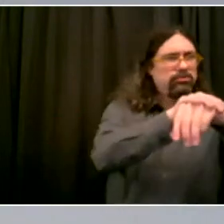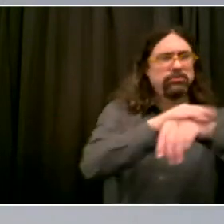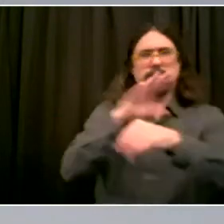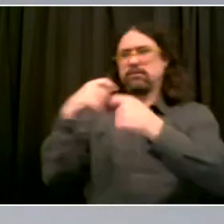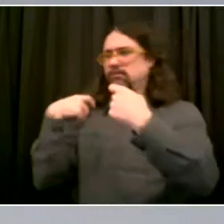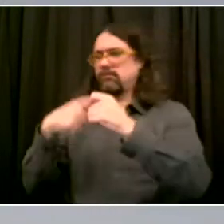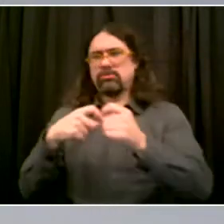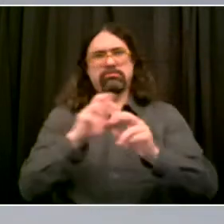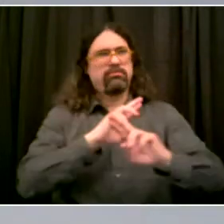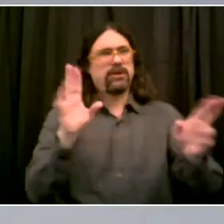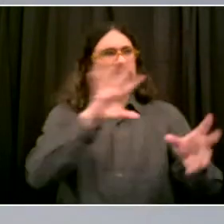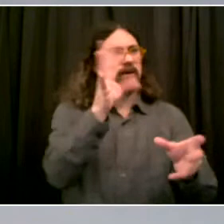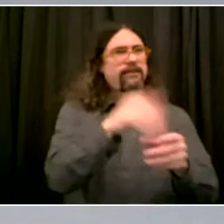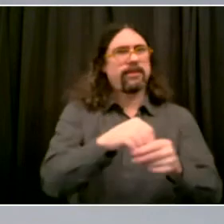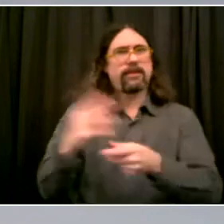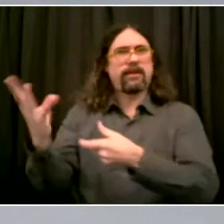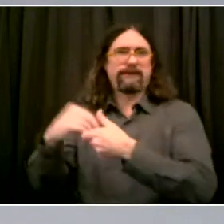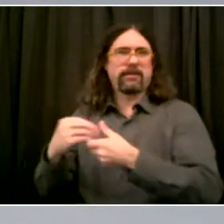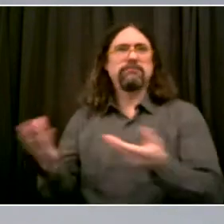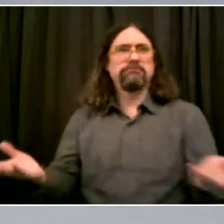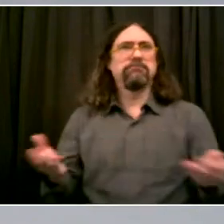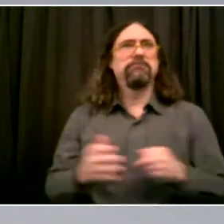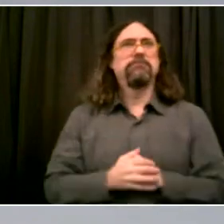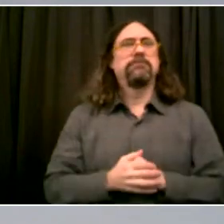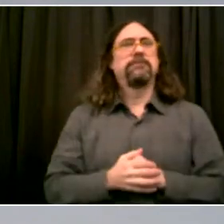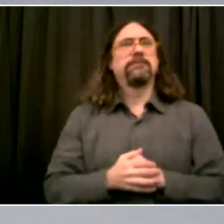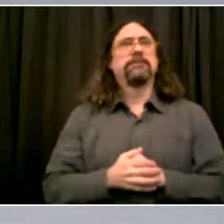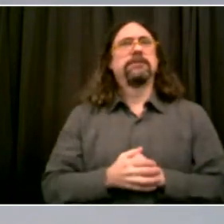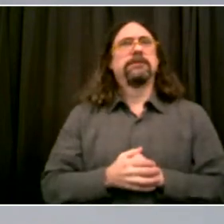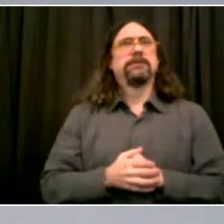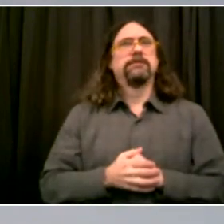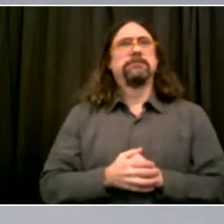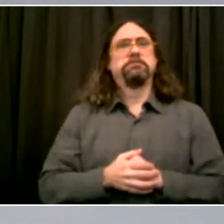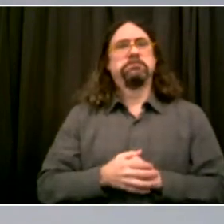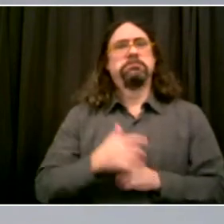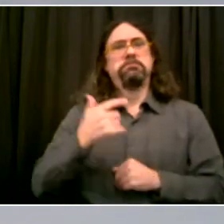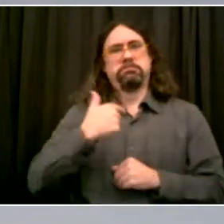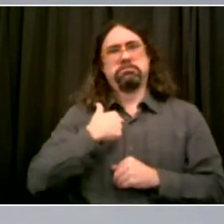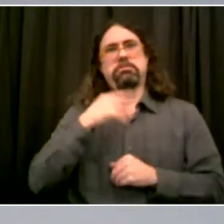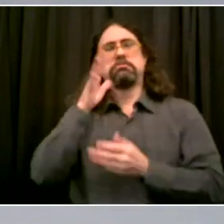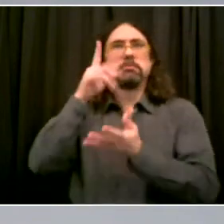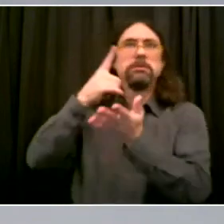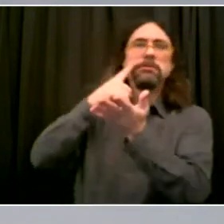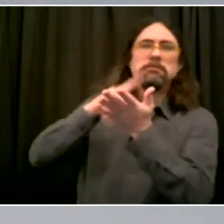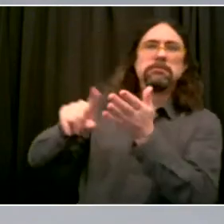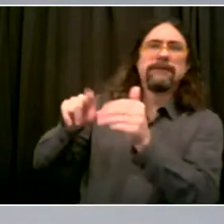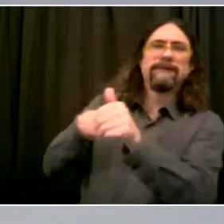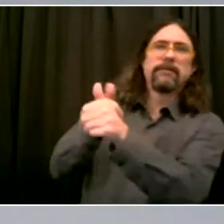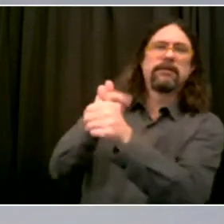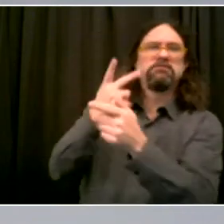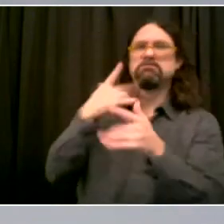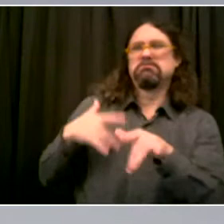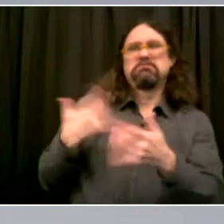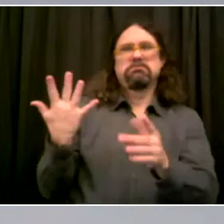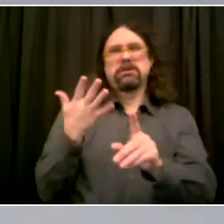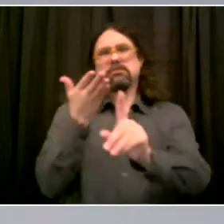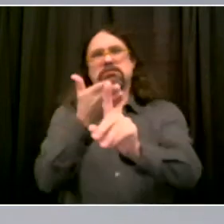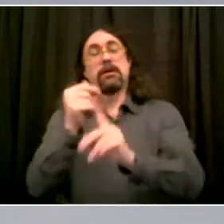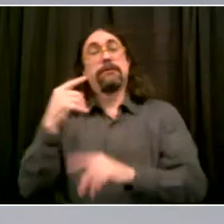BE IIEN EN INGH S AND SPANISH. WE CAN CERTAINLY FOLLOW UP IF